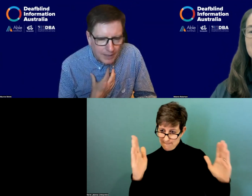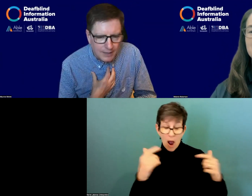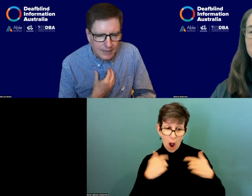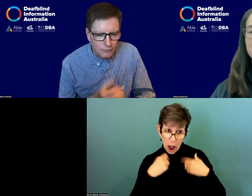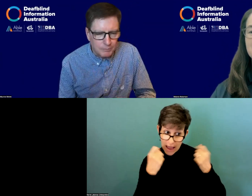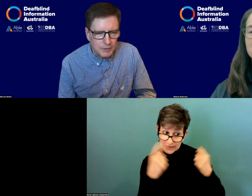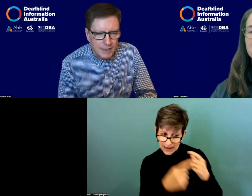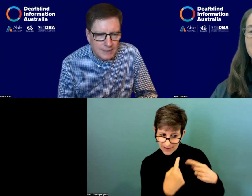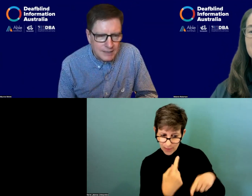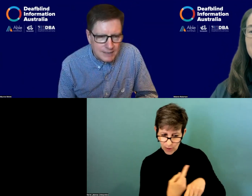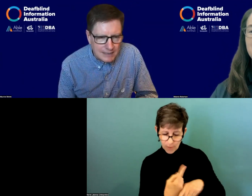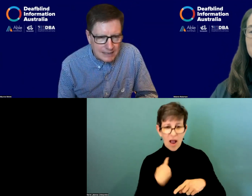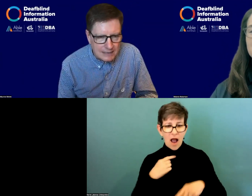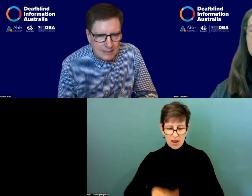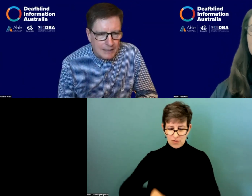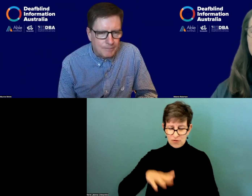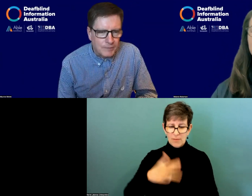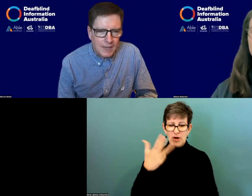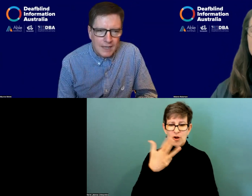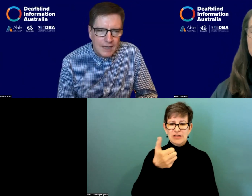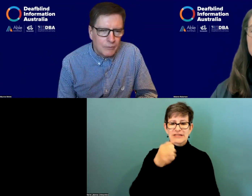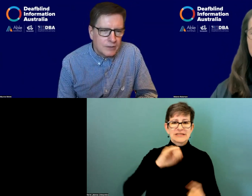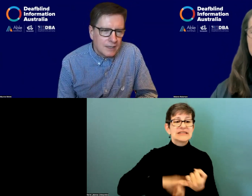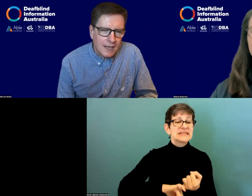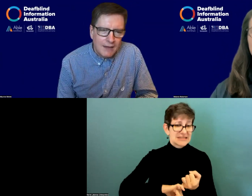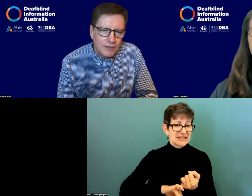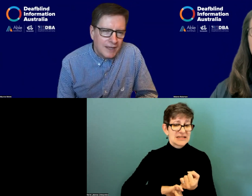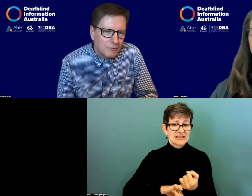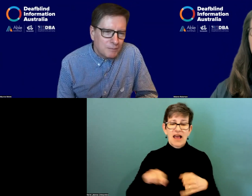I grew up in the 1960s. Everything was beautiful.